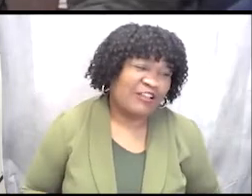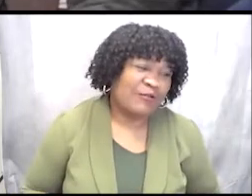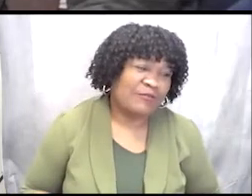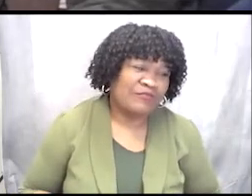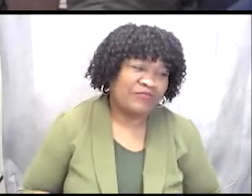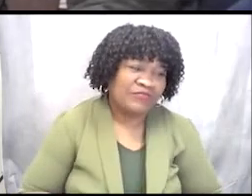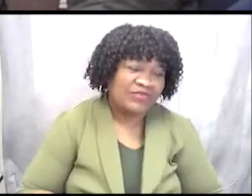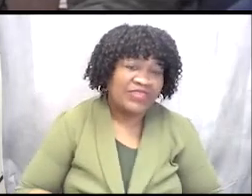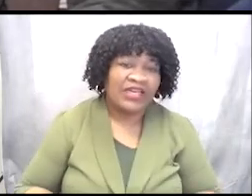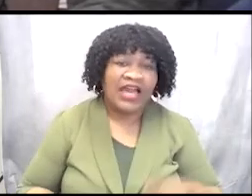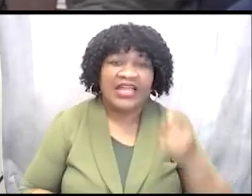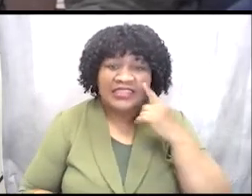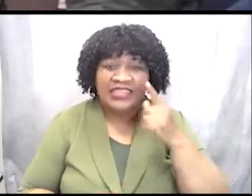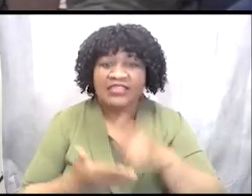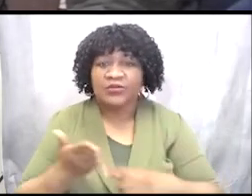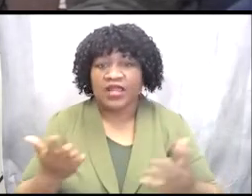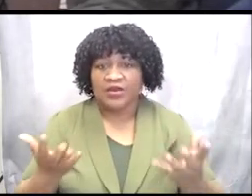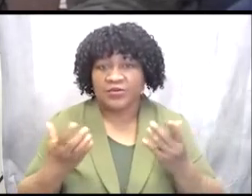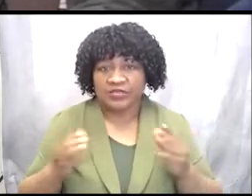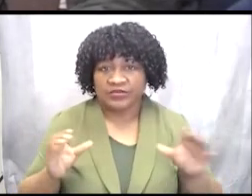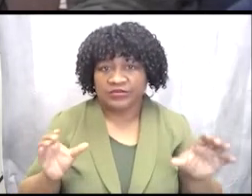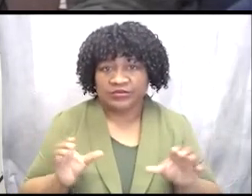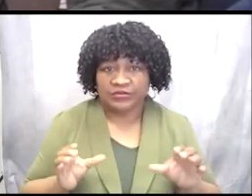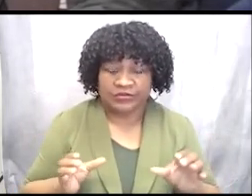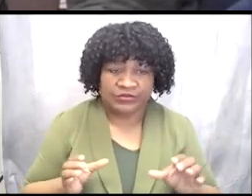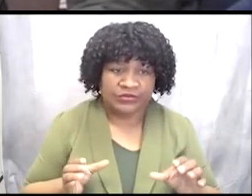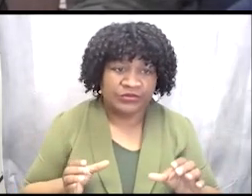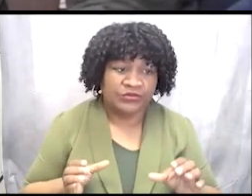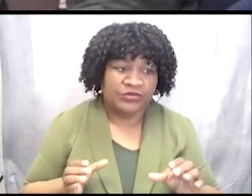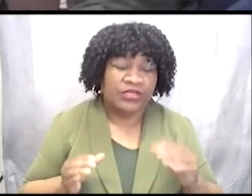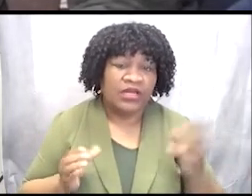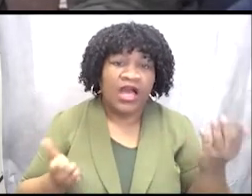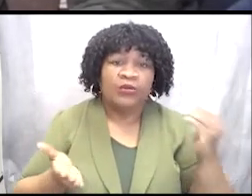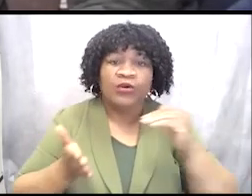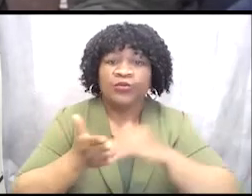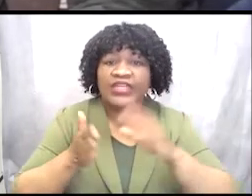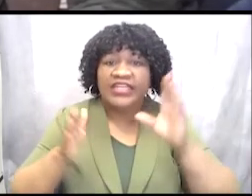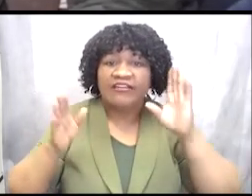I intend to refocus how all of our leaders are trained,